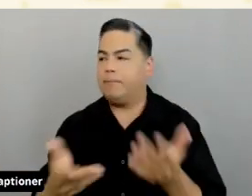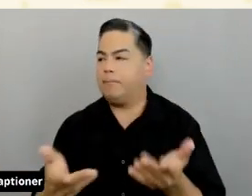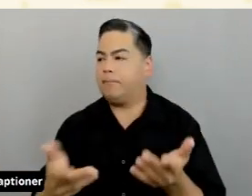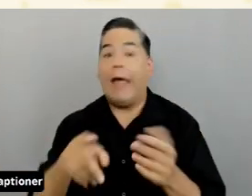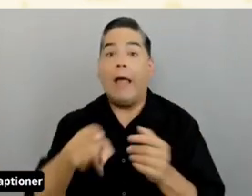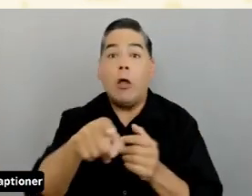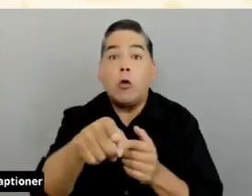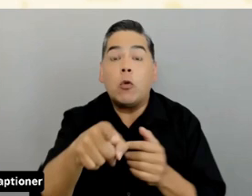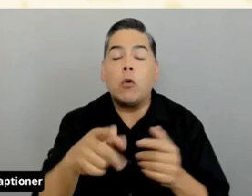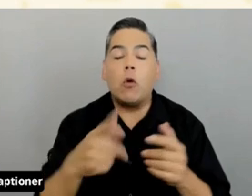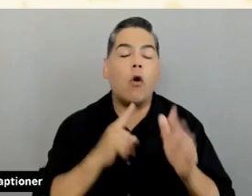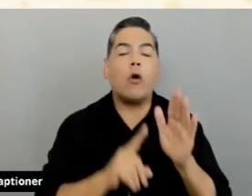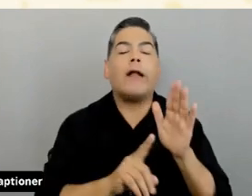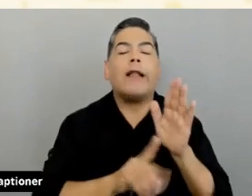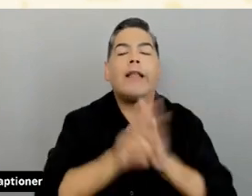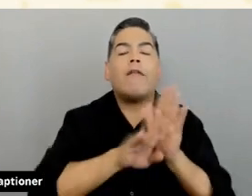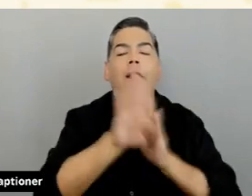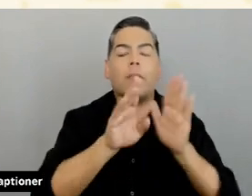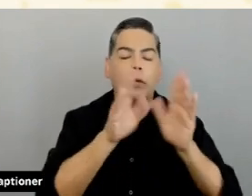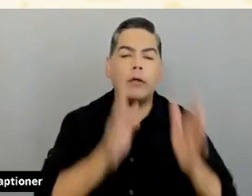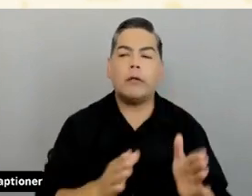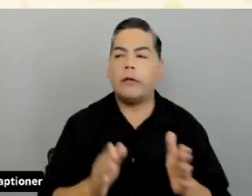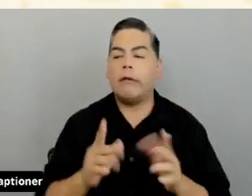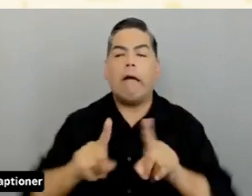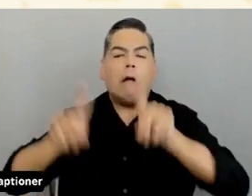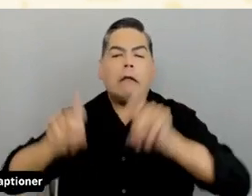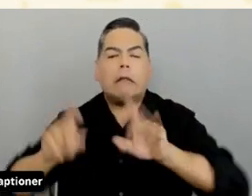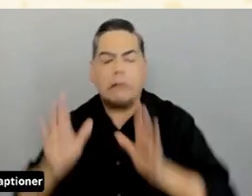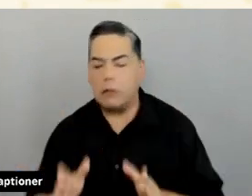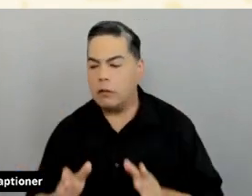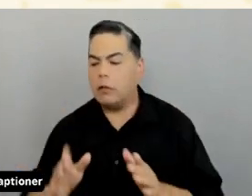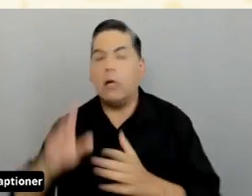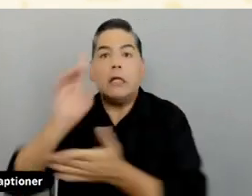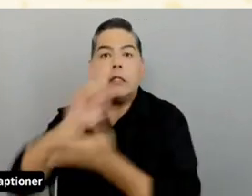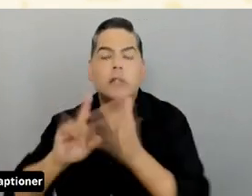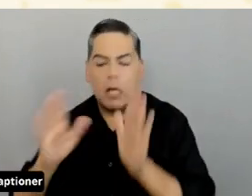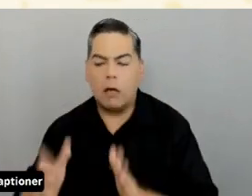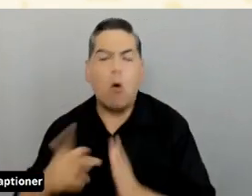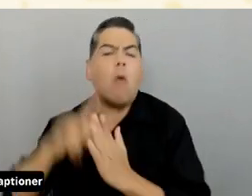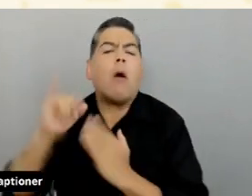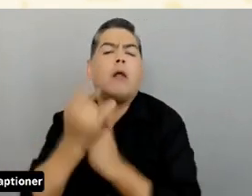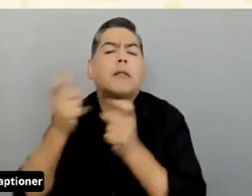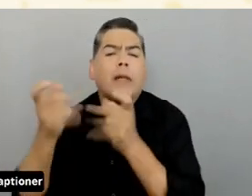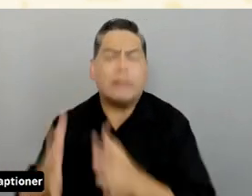or tester, designer, project manager who definitely wants